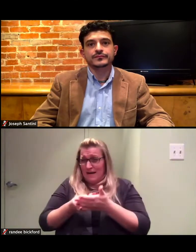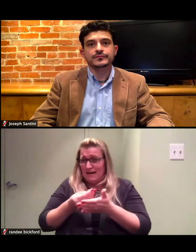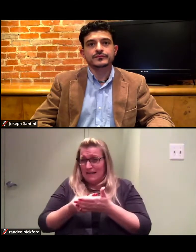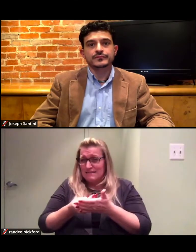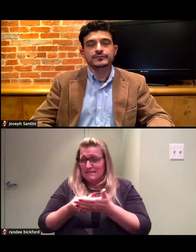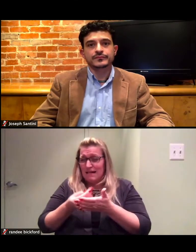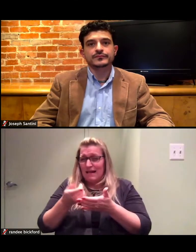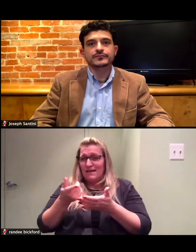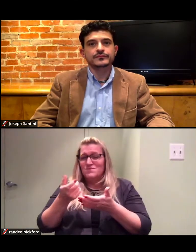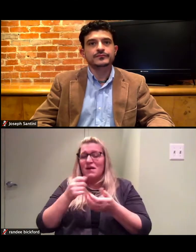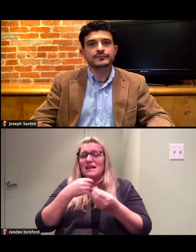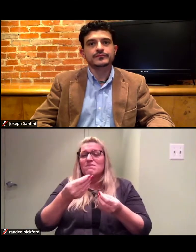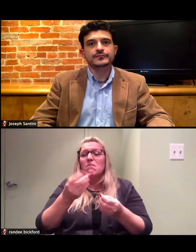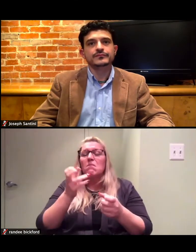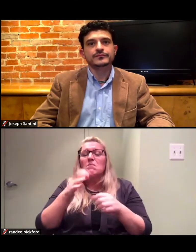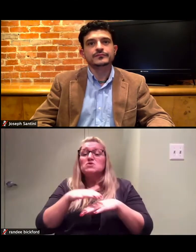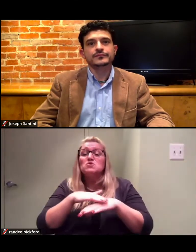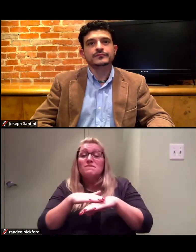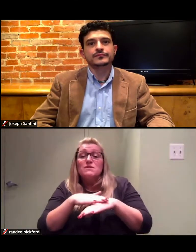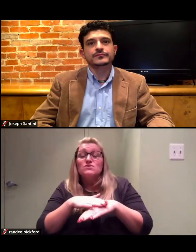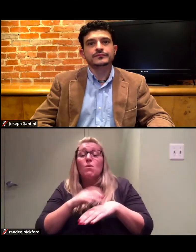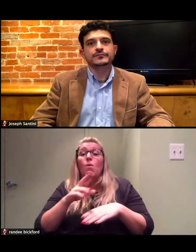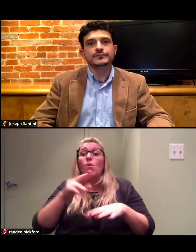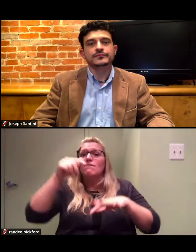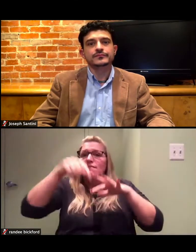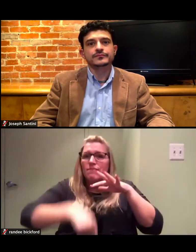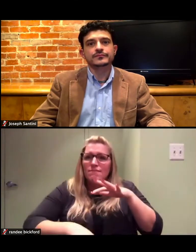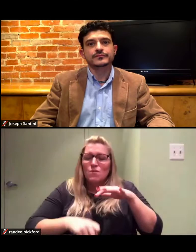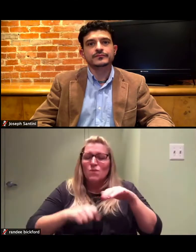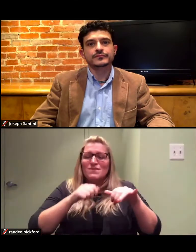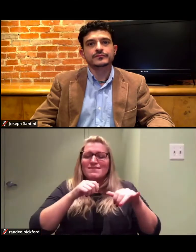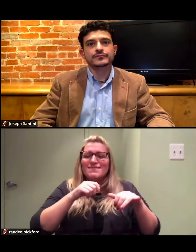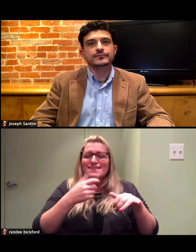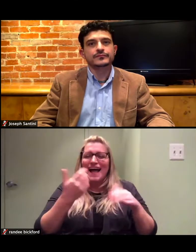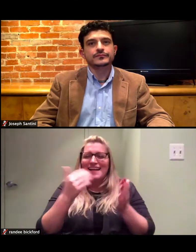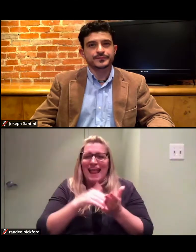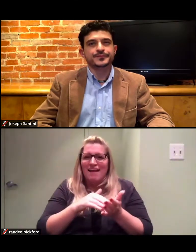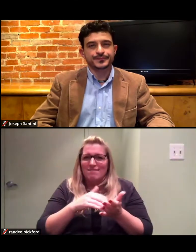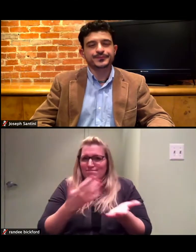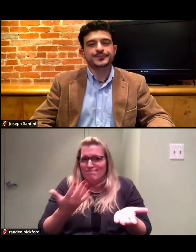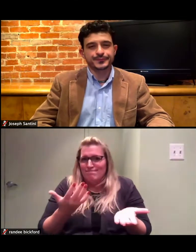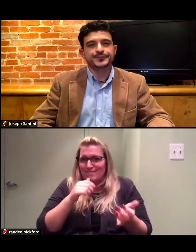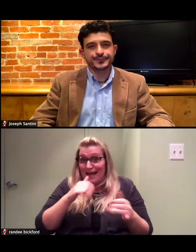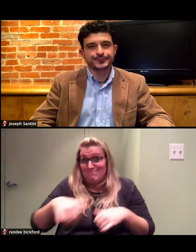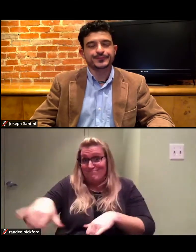So, it's hard to know how to incorporate the information without standardized signs.